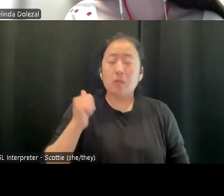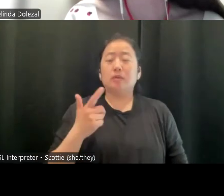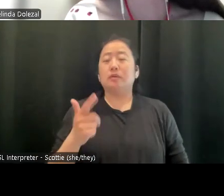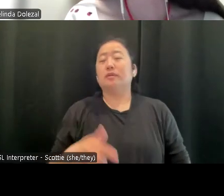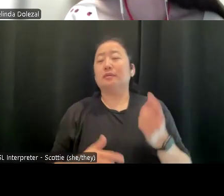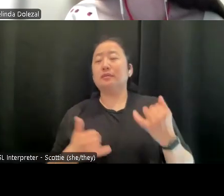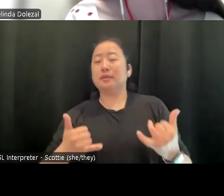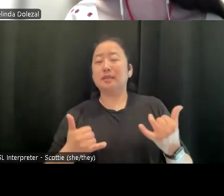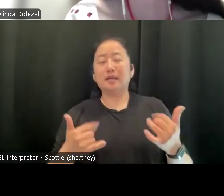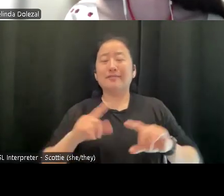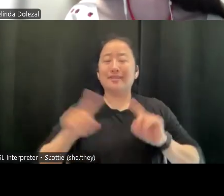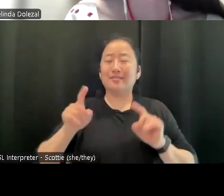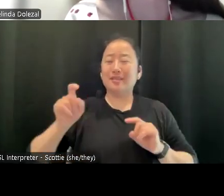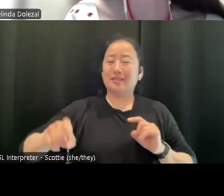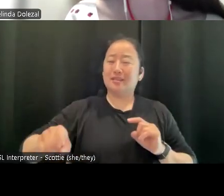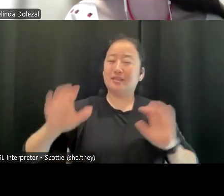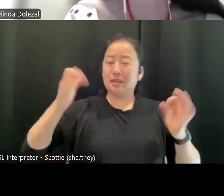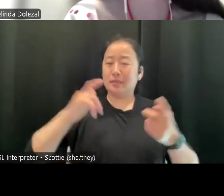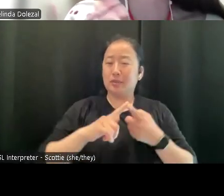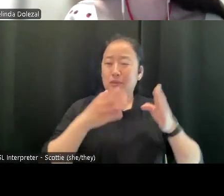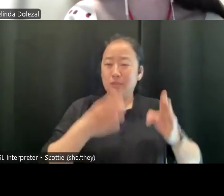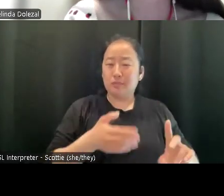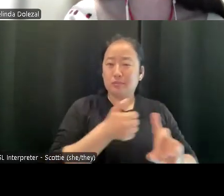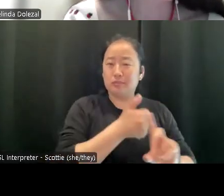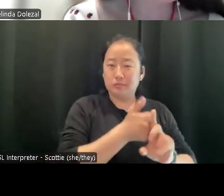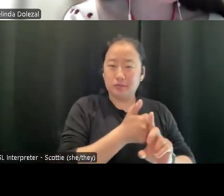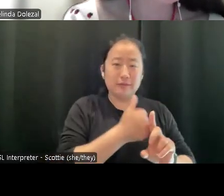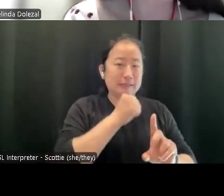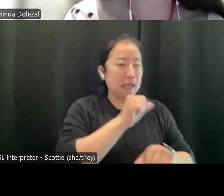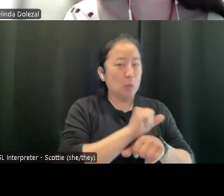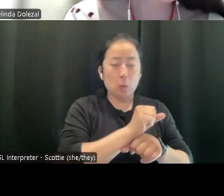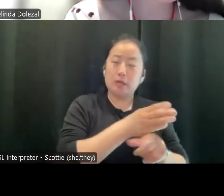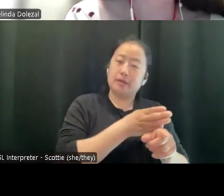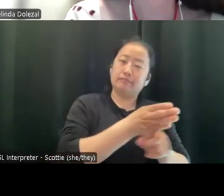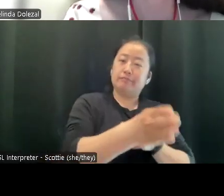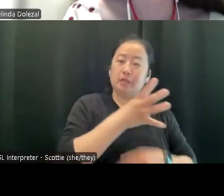needs that are different from somebody who isn't working in that profession.